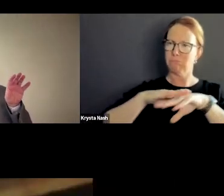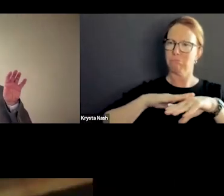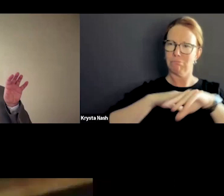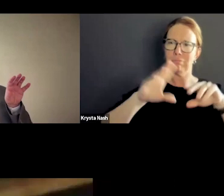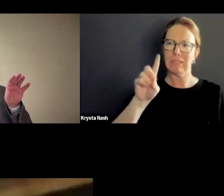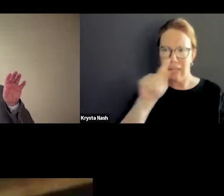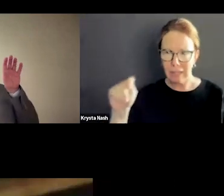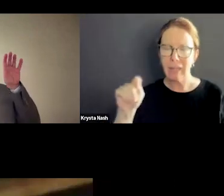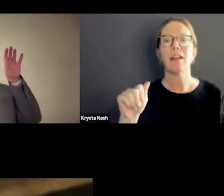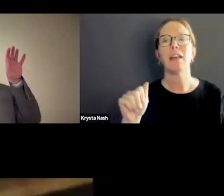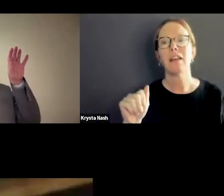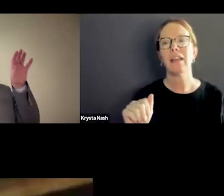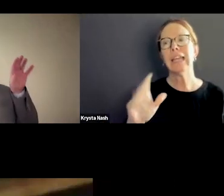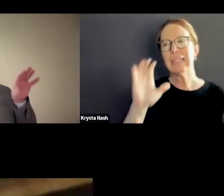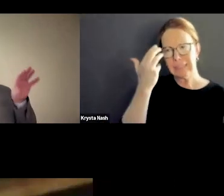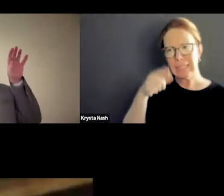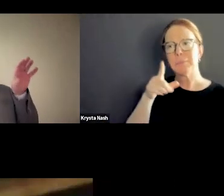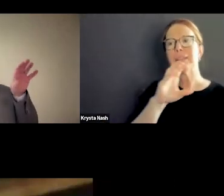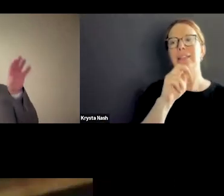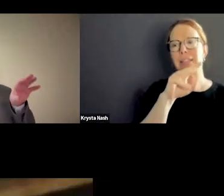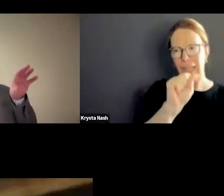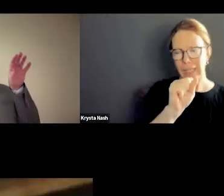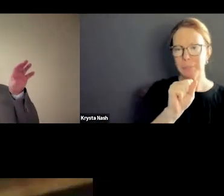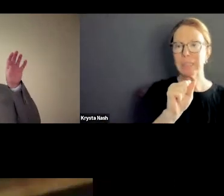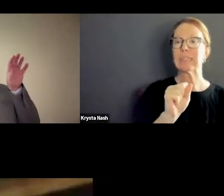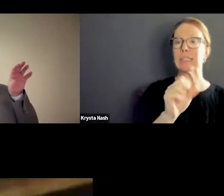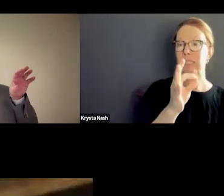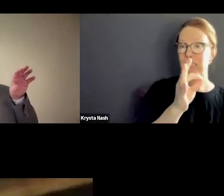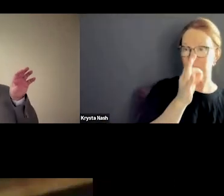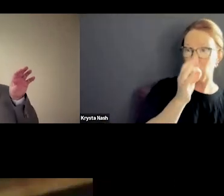It seems to be that cannabis smoke started first, or cannabis use started first,